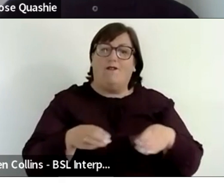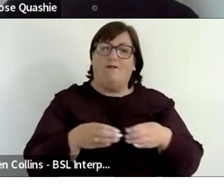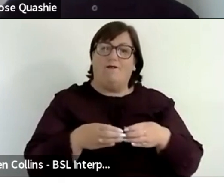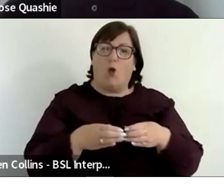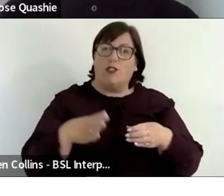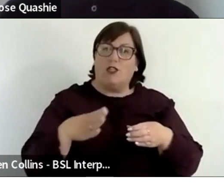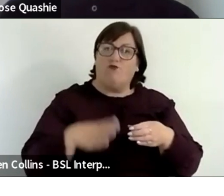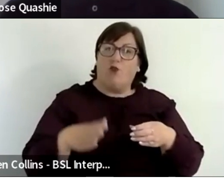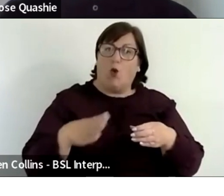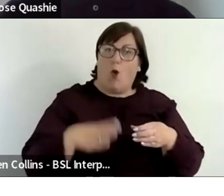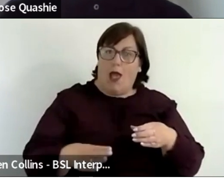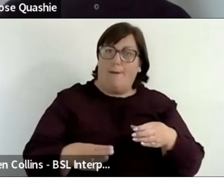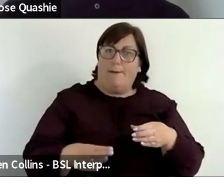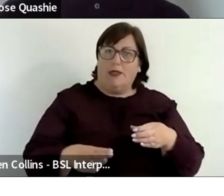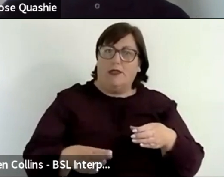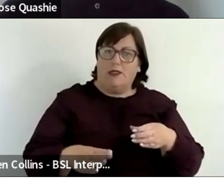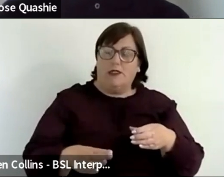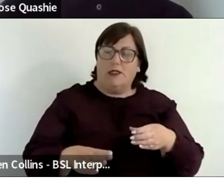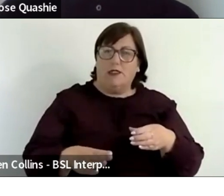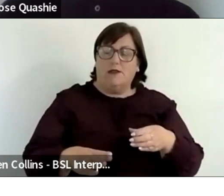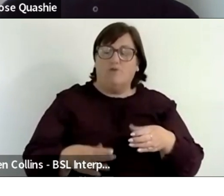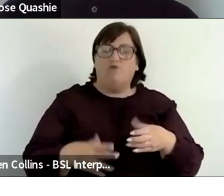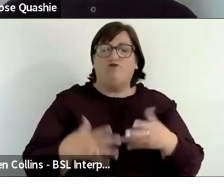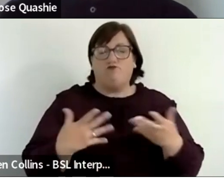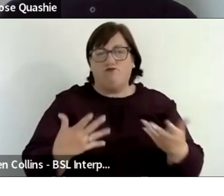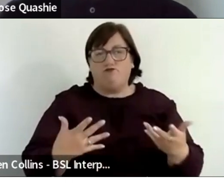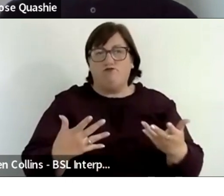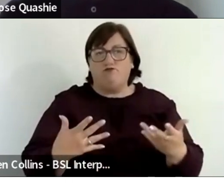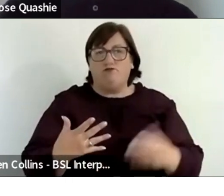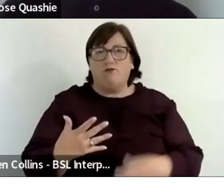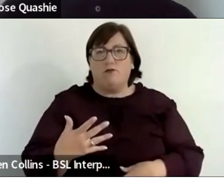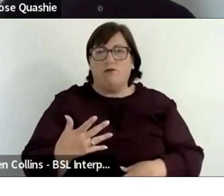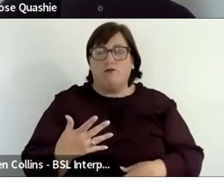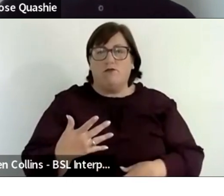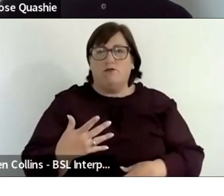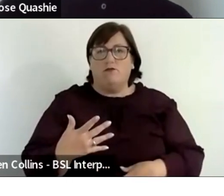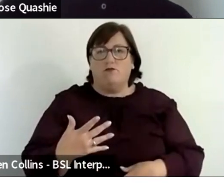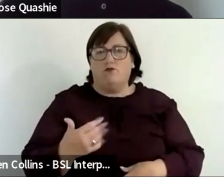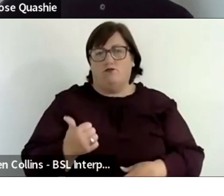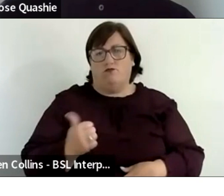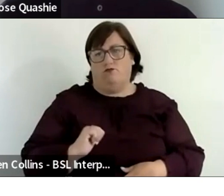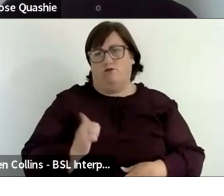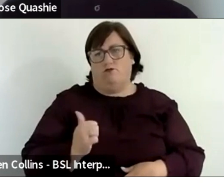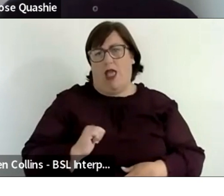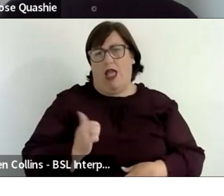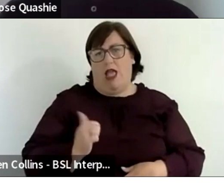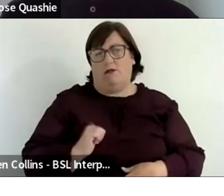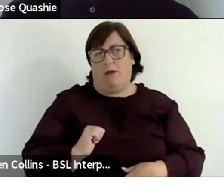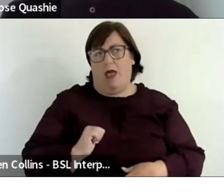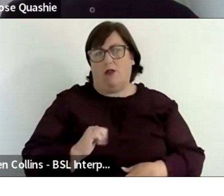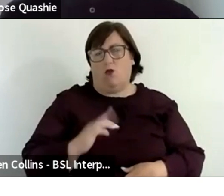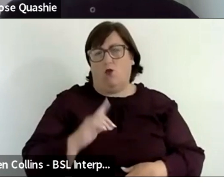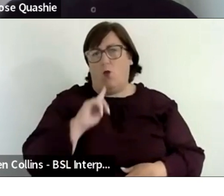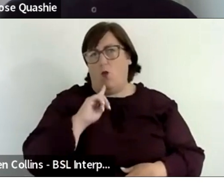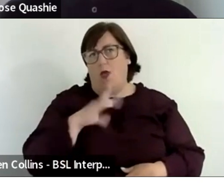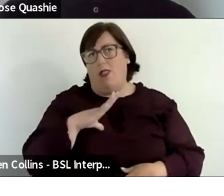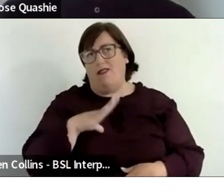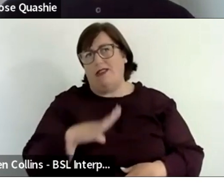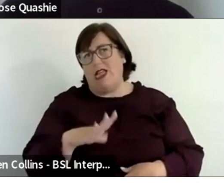We forecast the peak construction period of the whole programme. We will need at least 34,000 people.